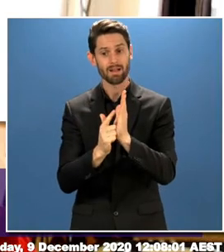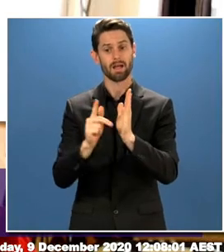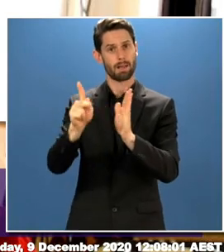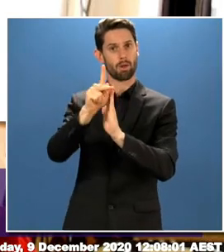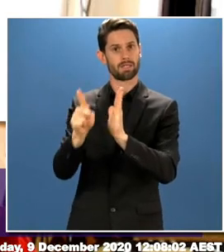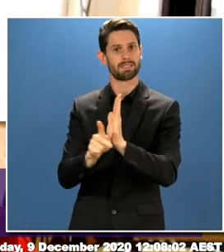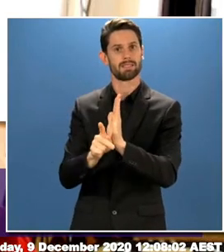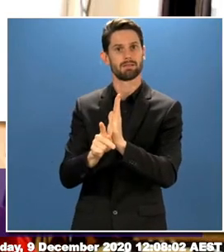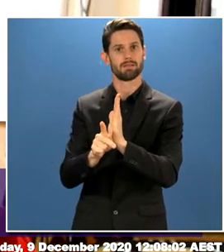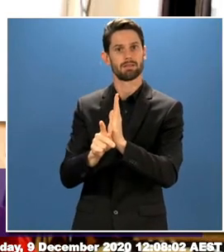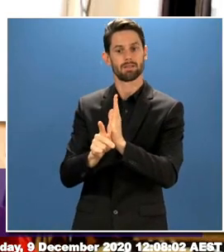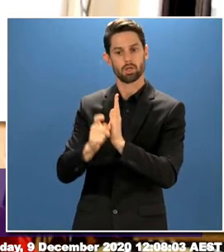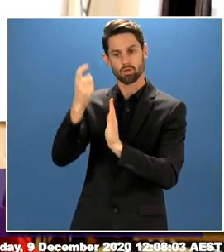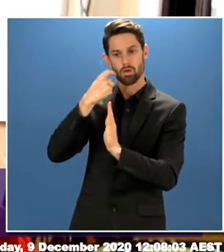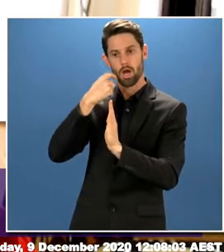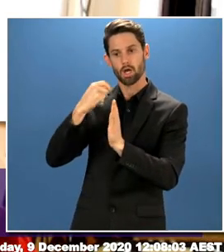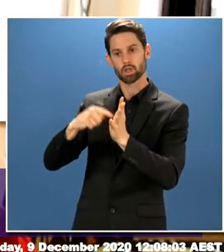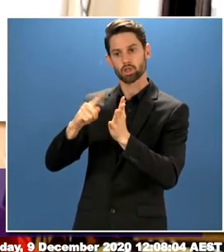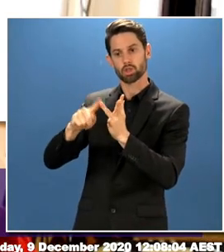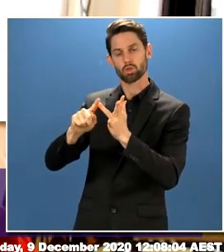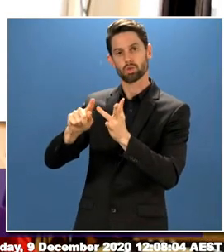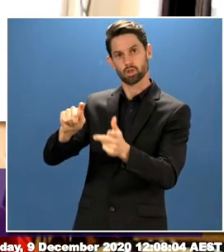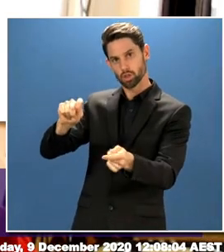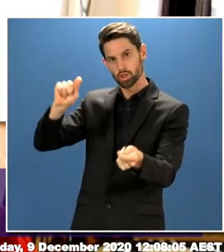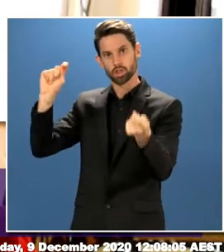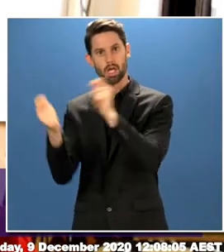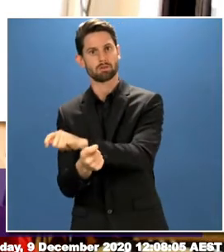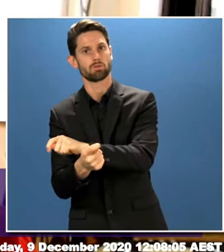to open up the opportunities for people with disabilities to work."